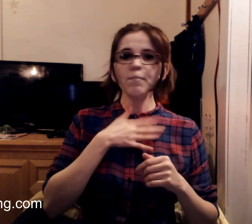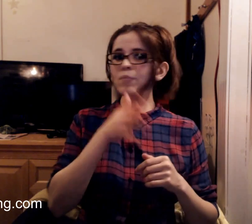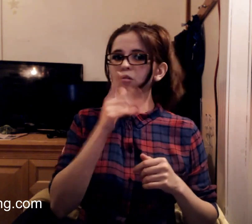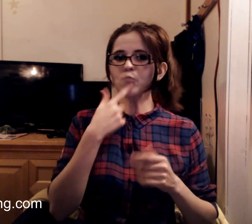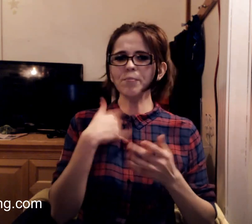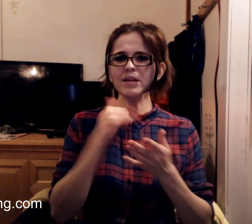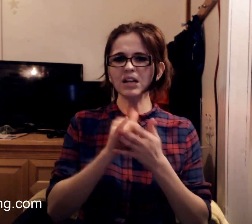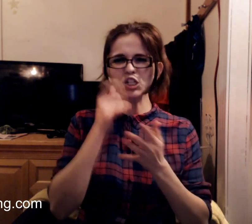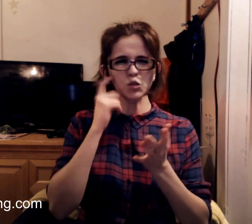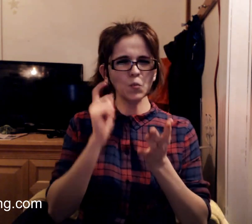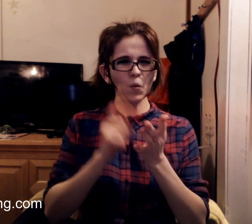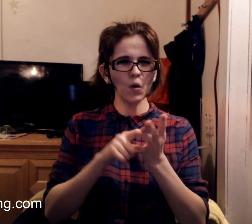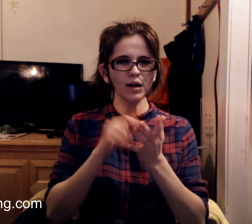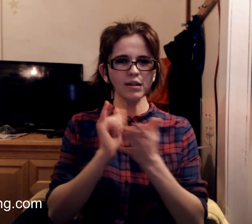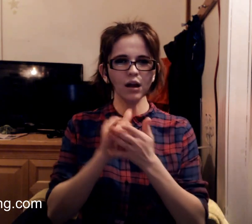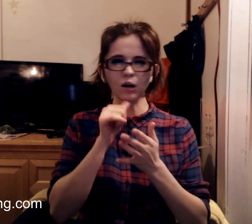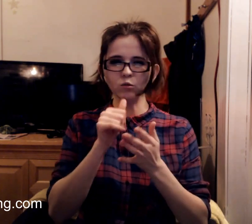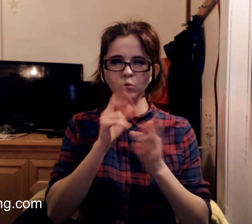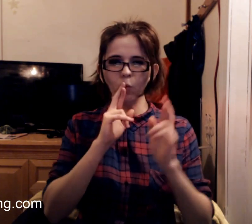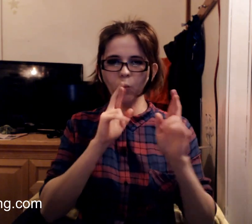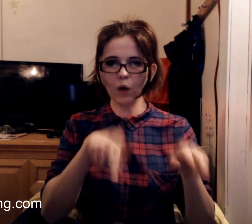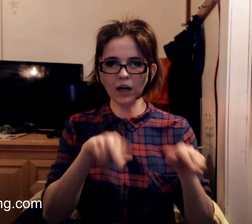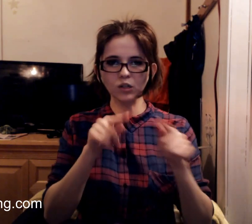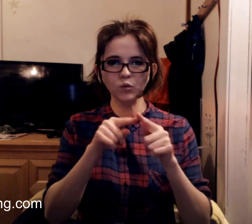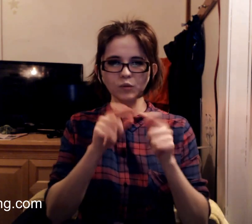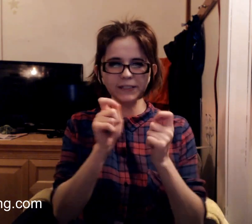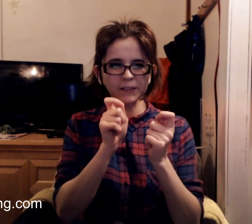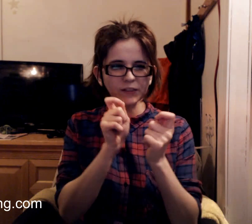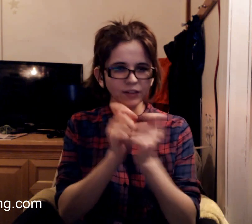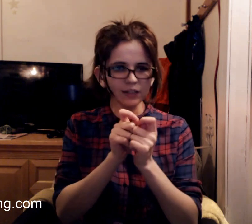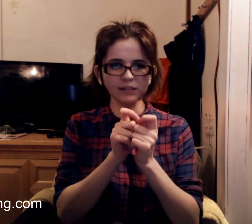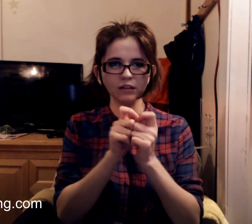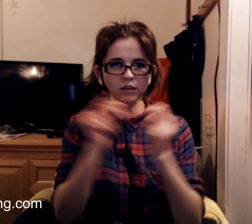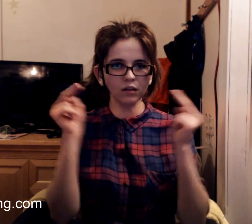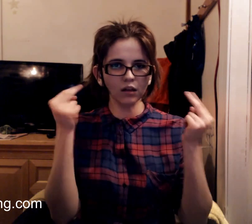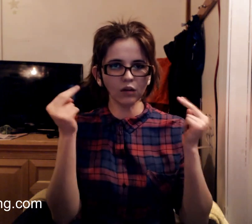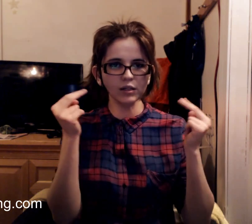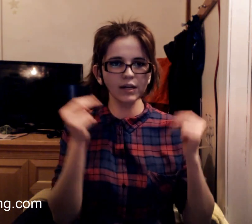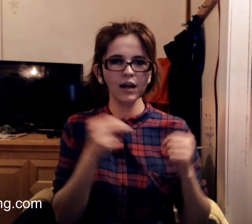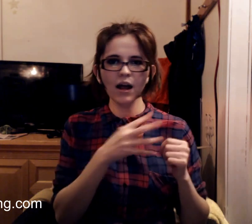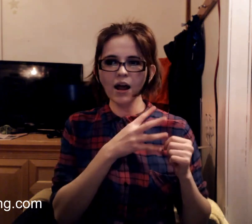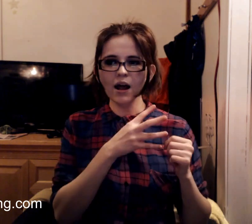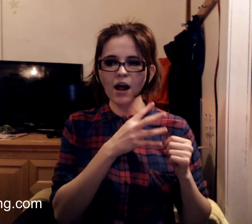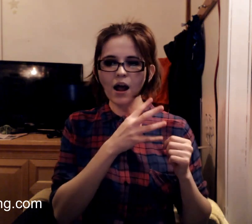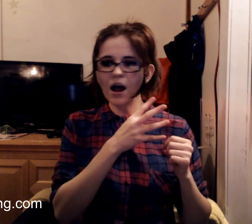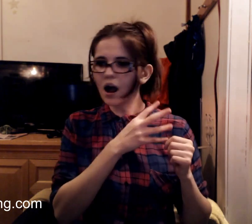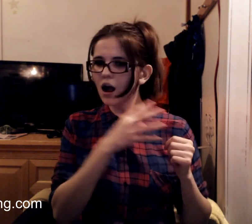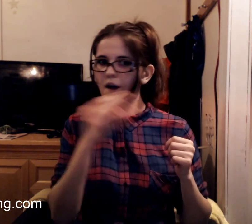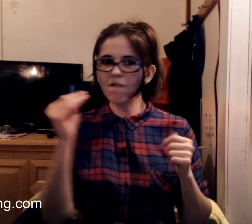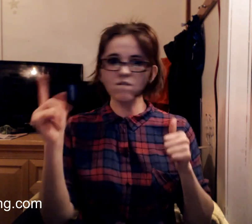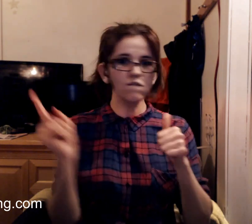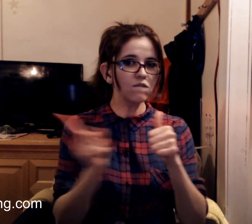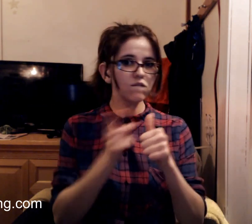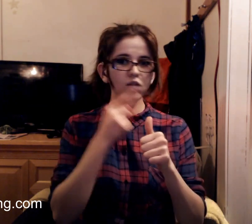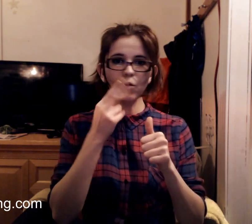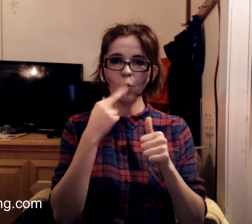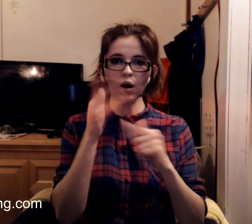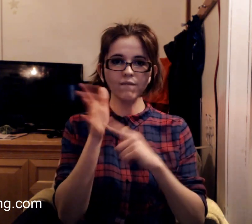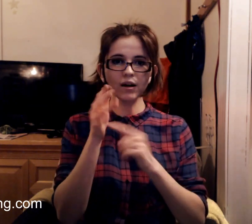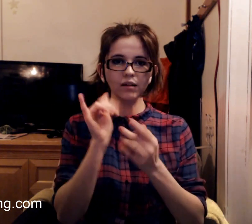my mom told me that she noticed that I didn't react to specific noises and the first red flag,